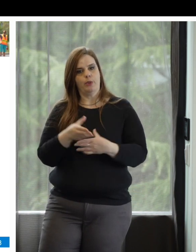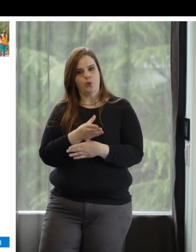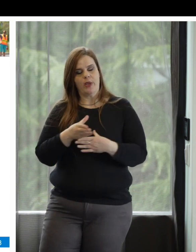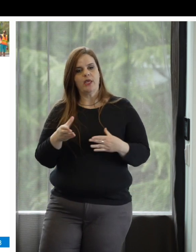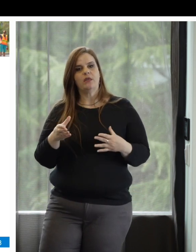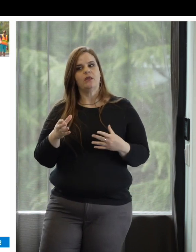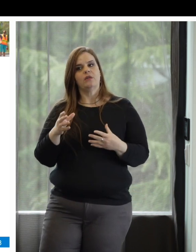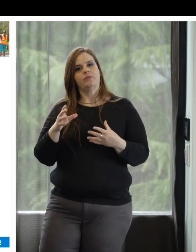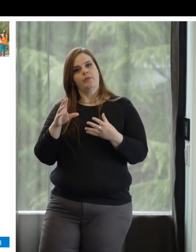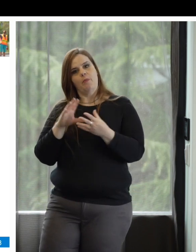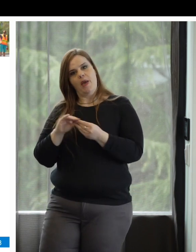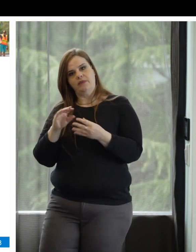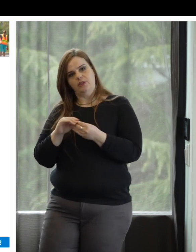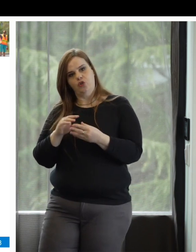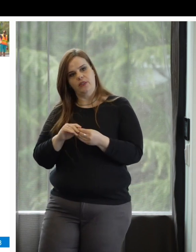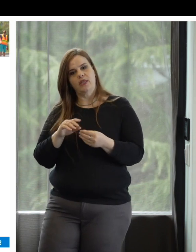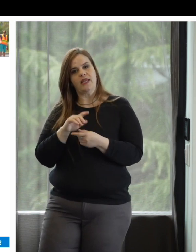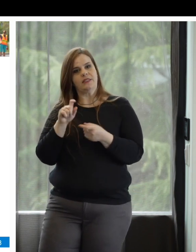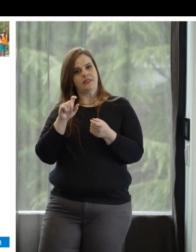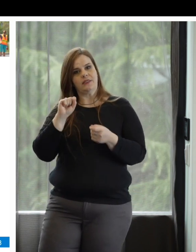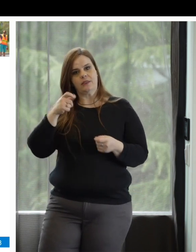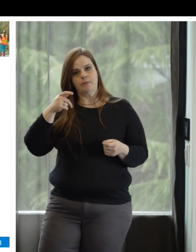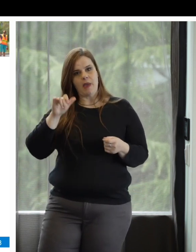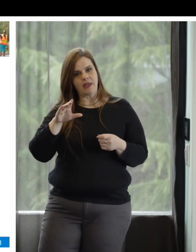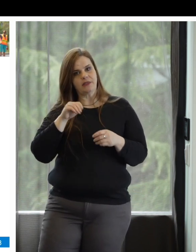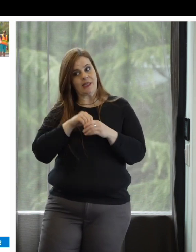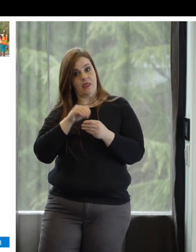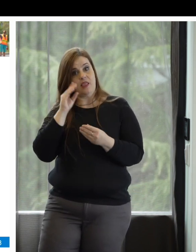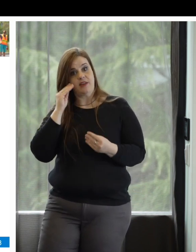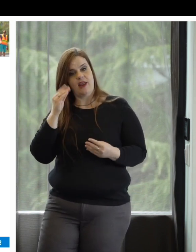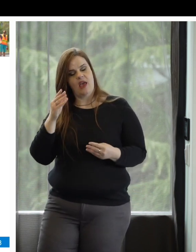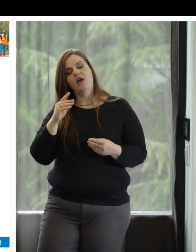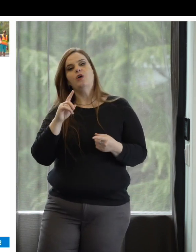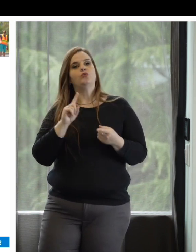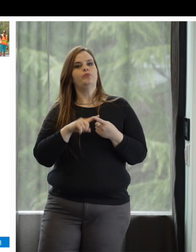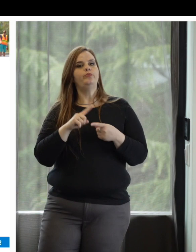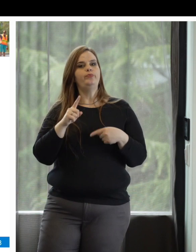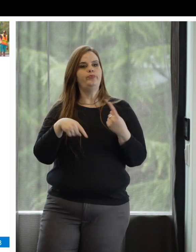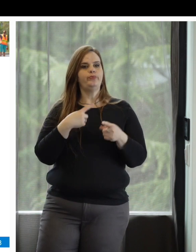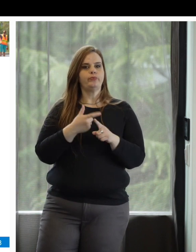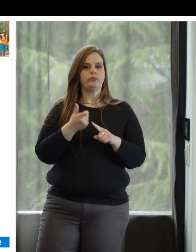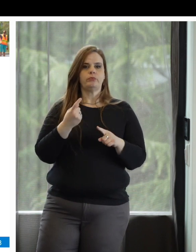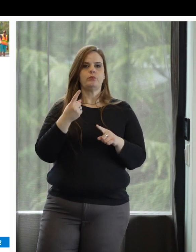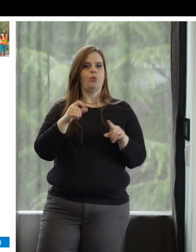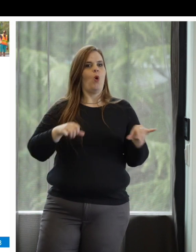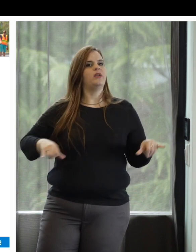messages and specs in the data to go from one standard to another